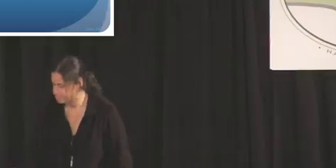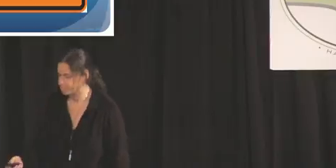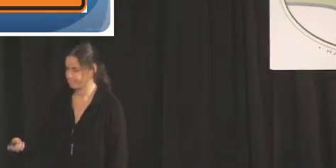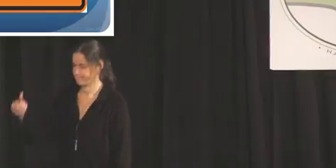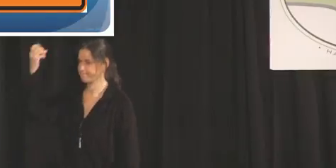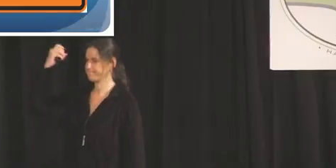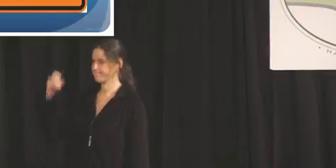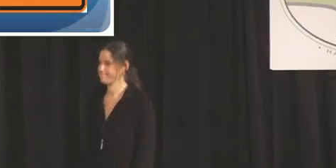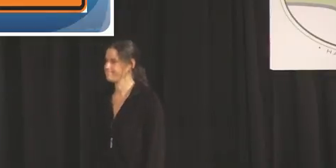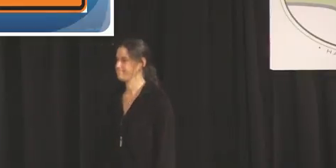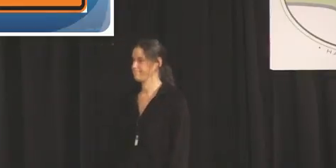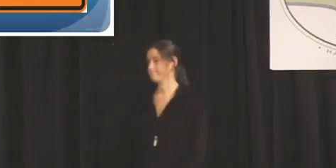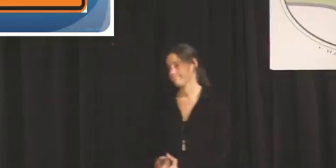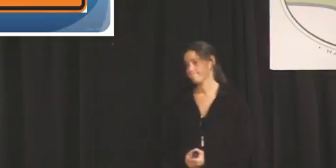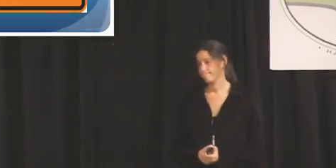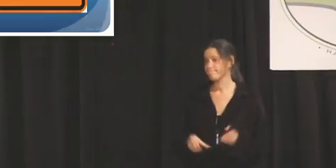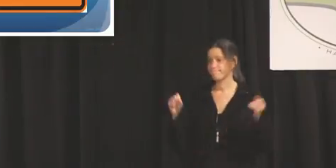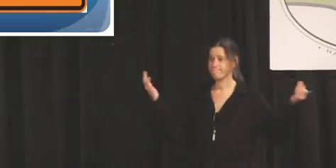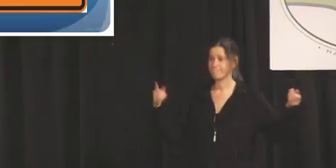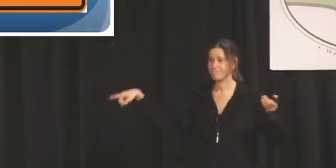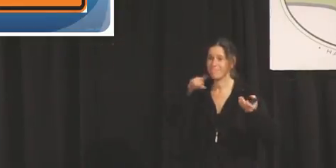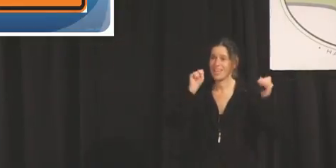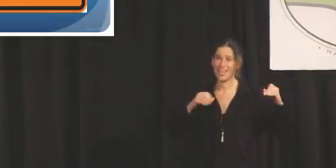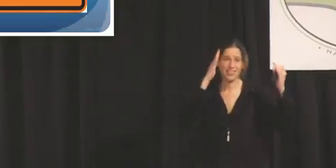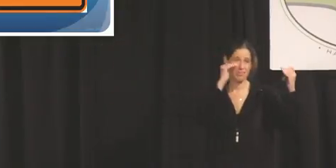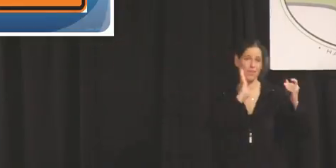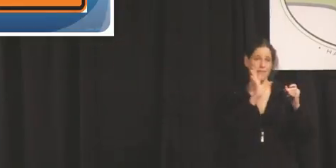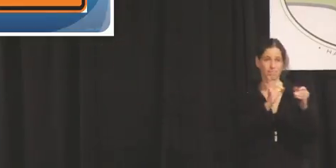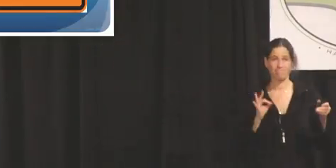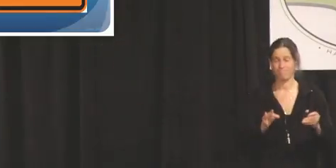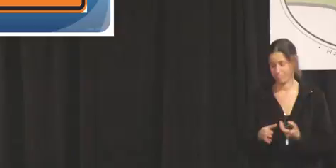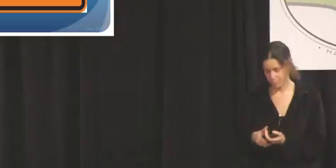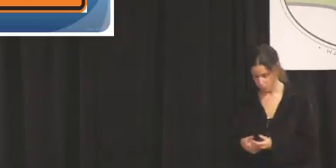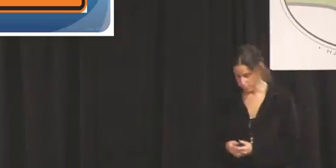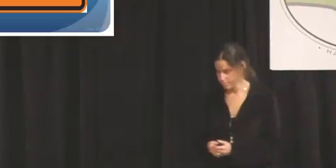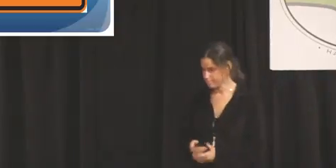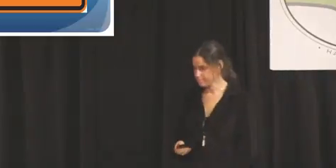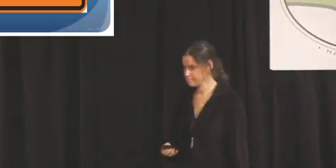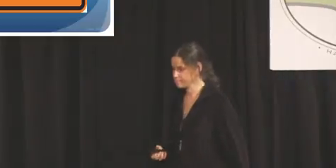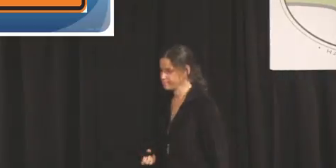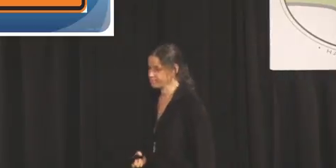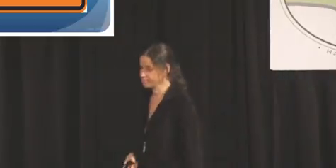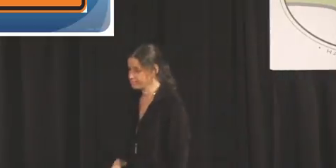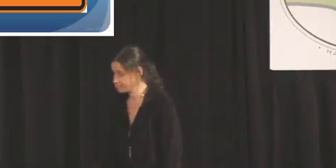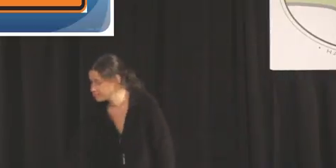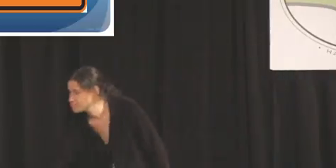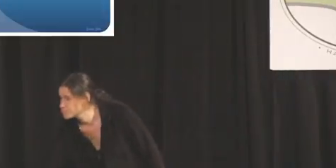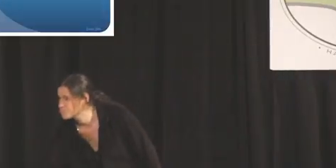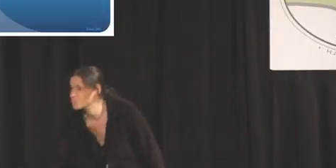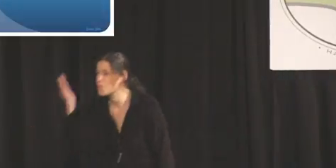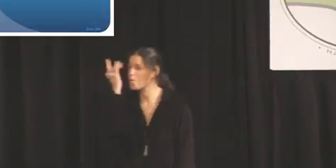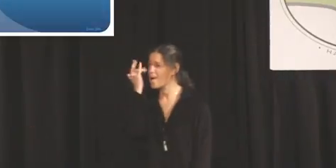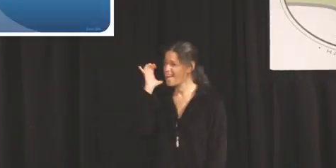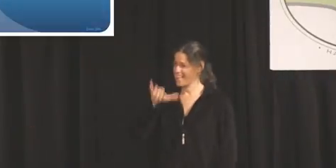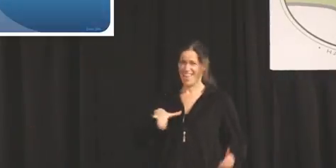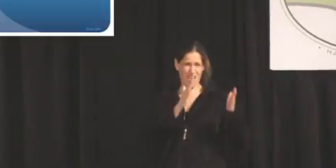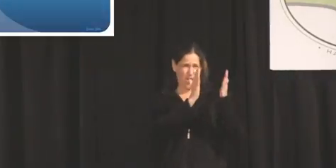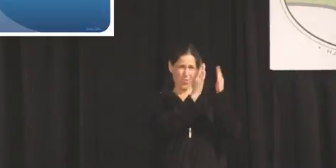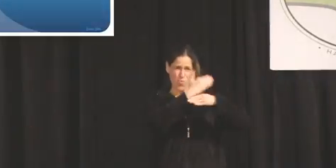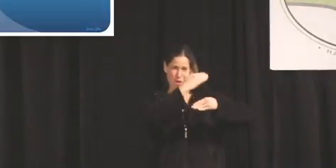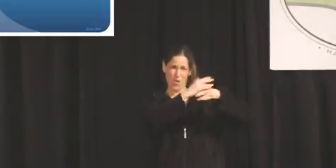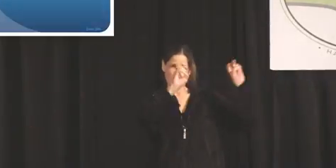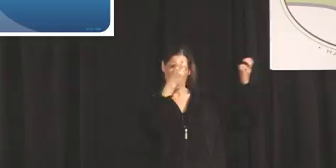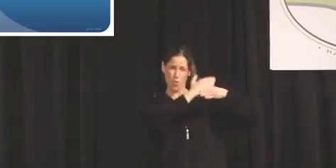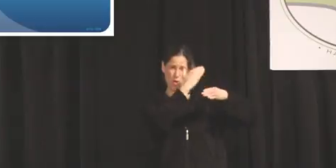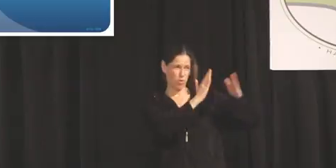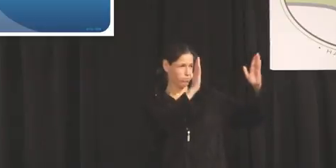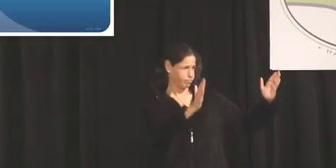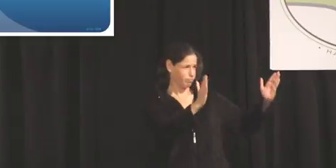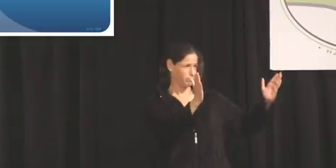and this is what happens.